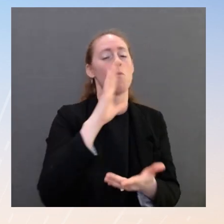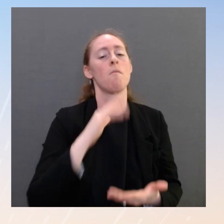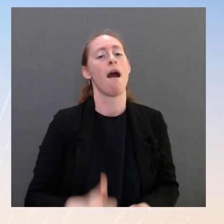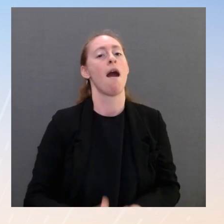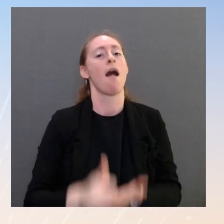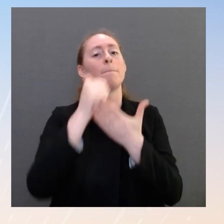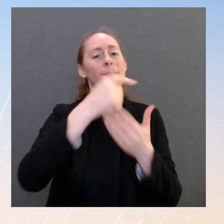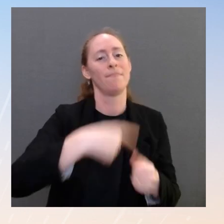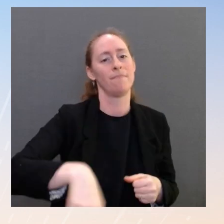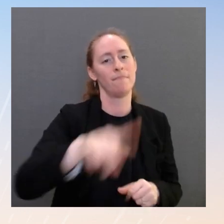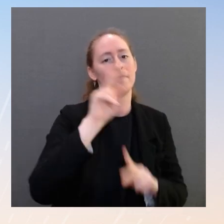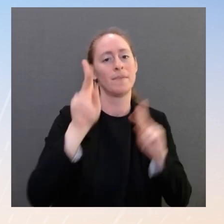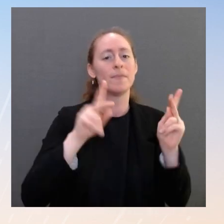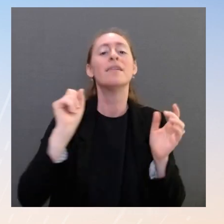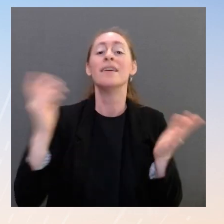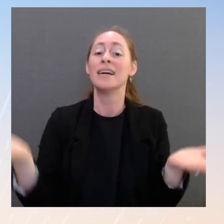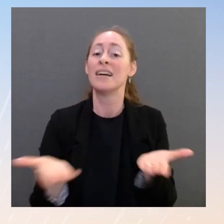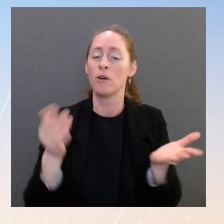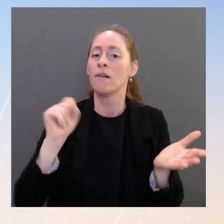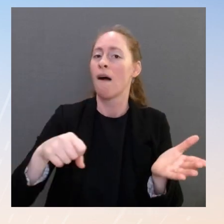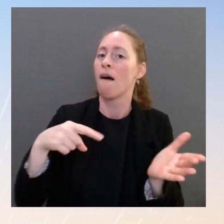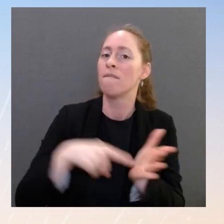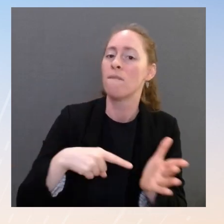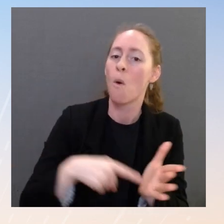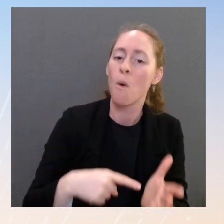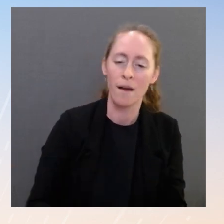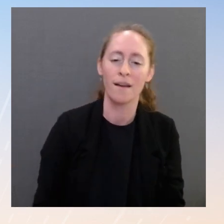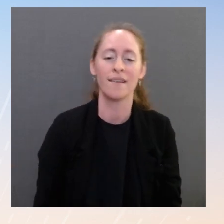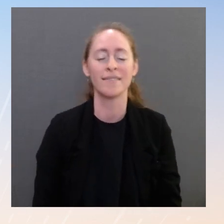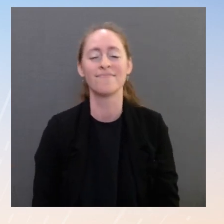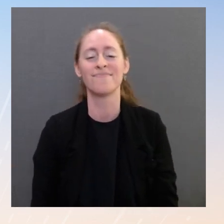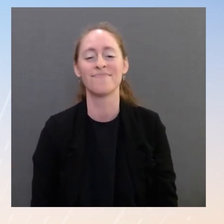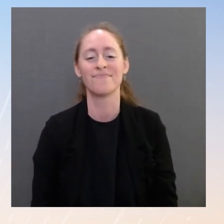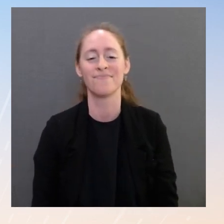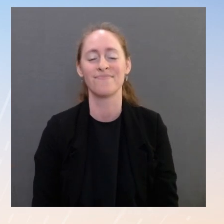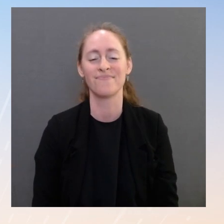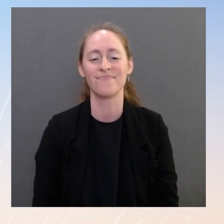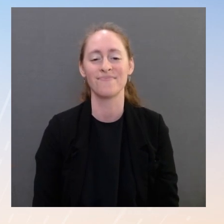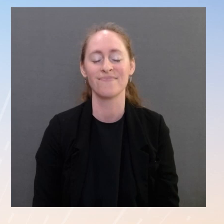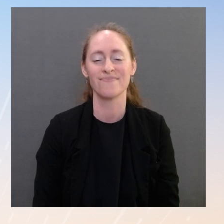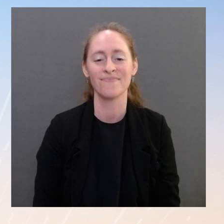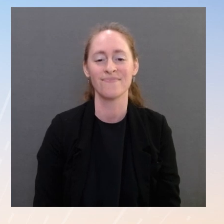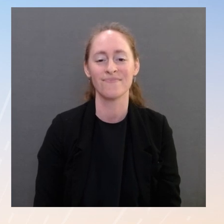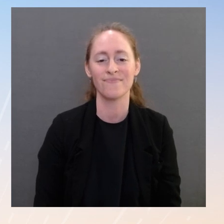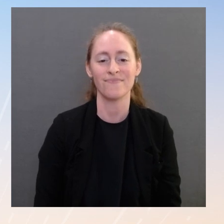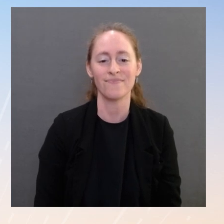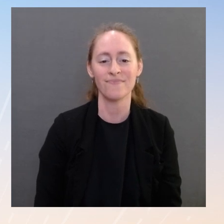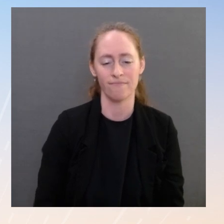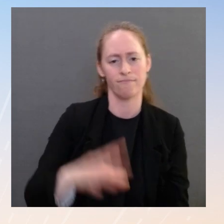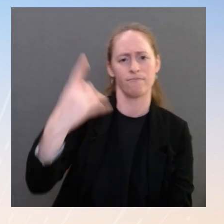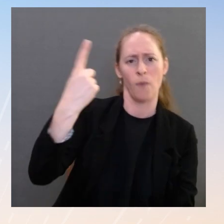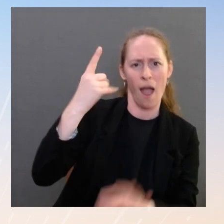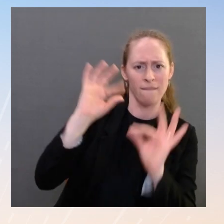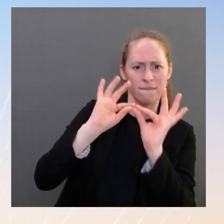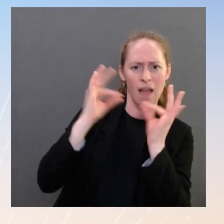The Press: The President told Trevor Reed's family that he wanted to call them in the middle of the night last night but didn't want to jinx the release of their son.